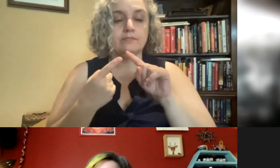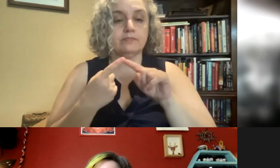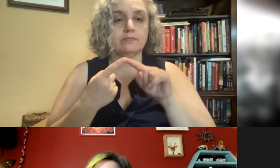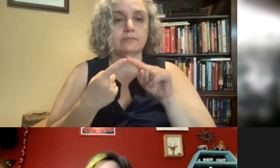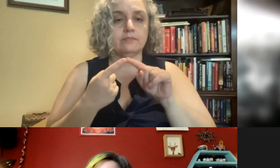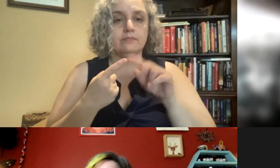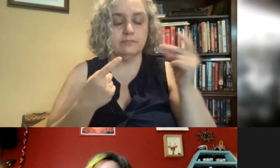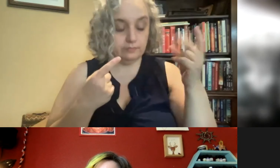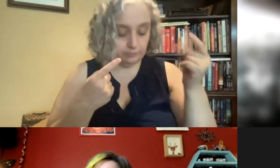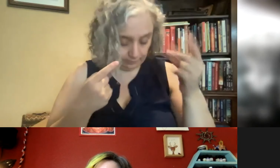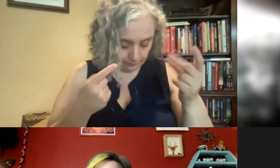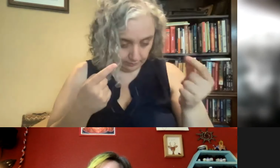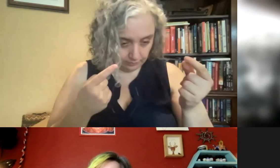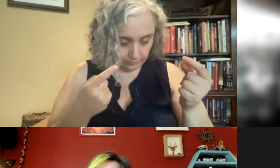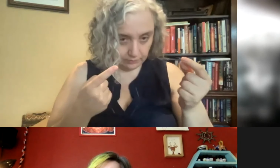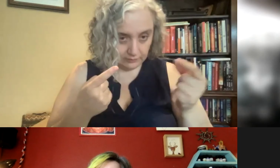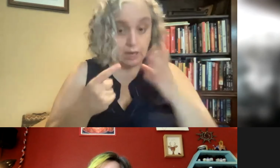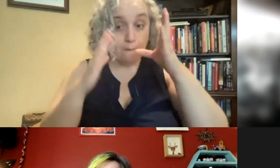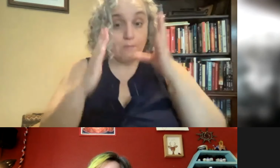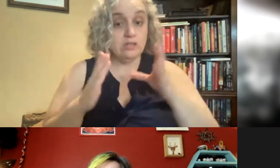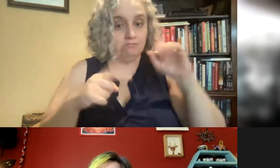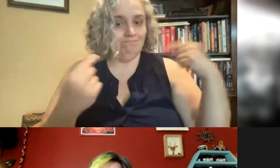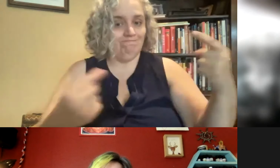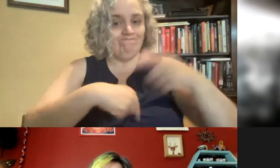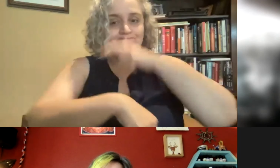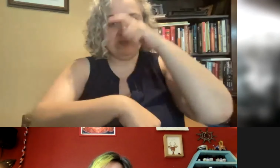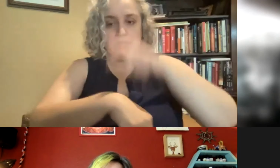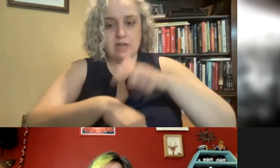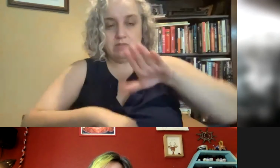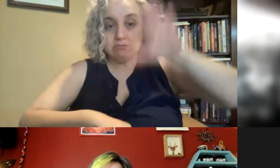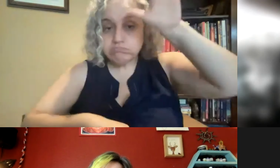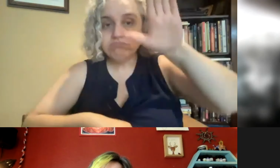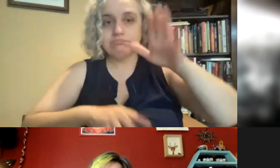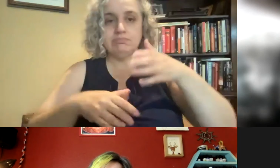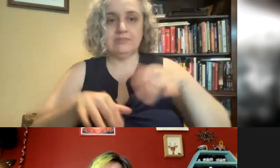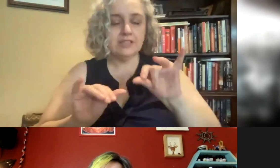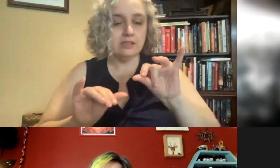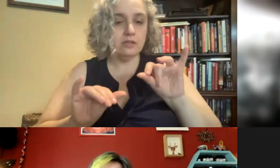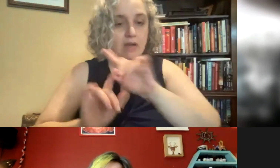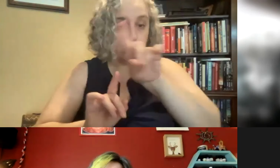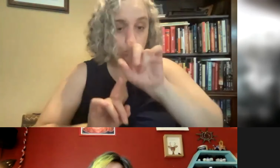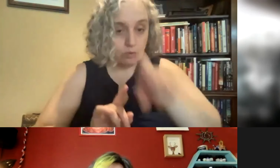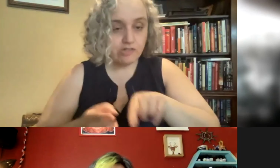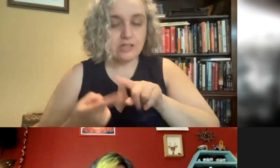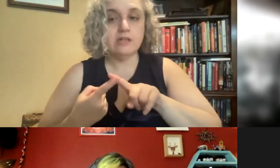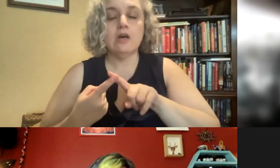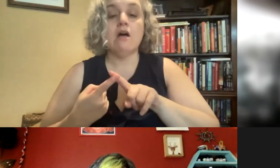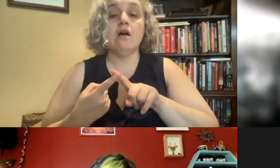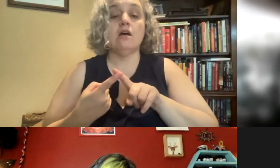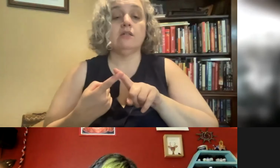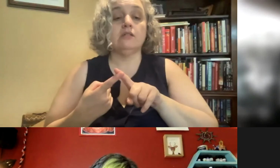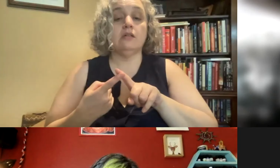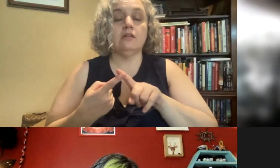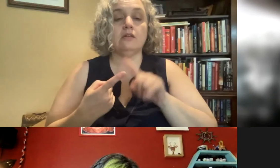someone who's had his hand up for a long time to see if he's interested in asking a question, and that was Alfred.